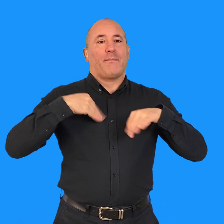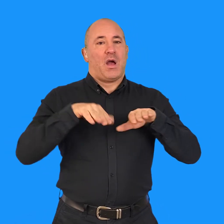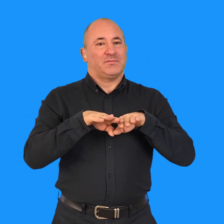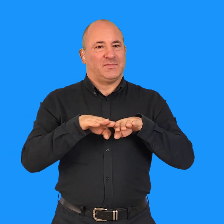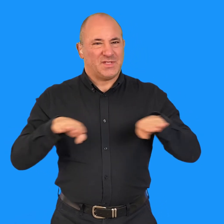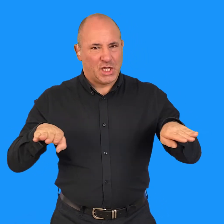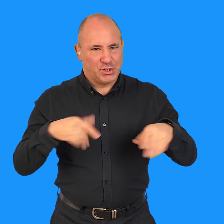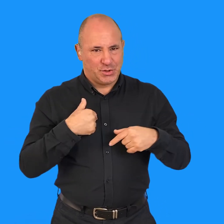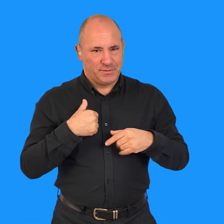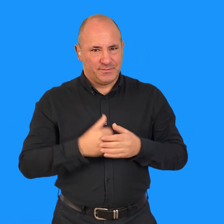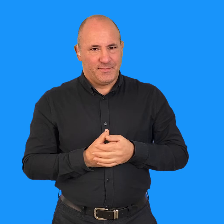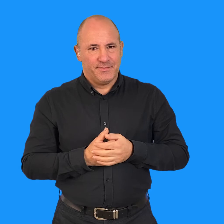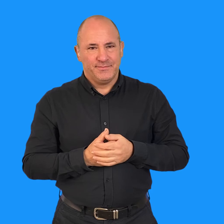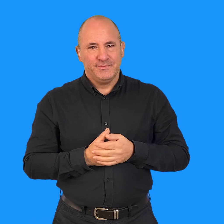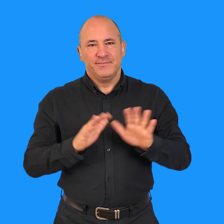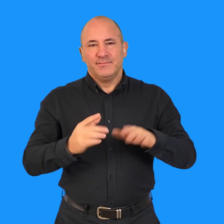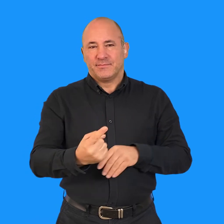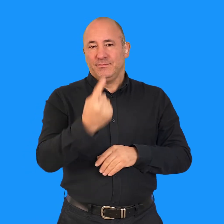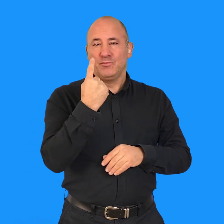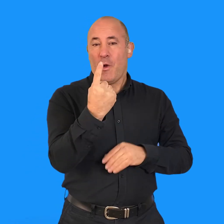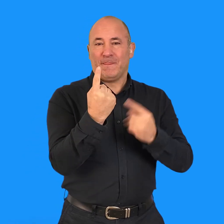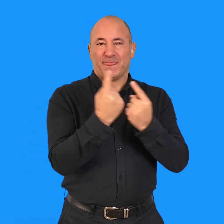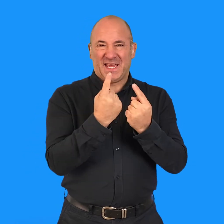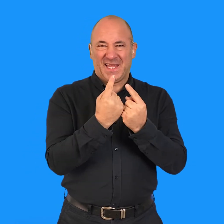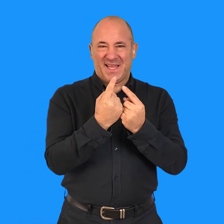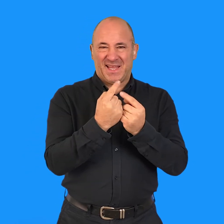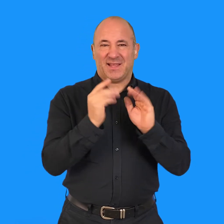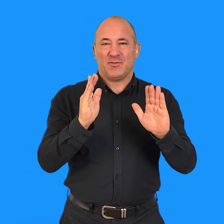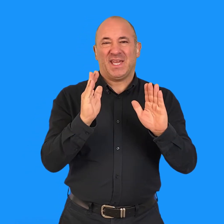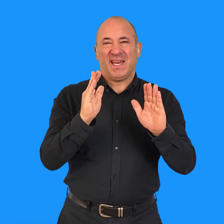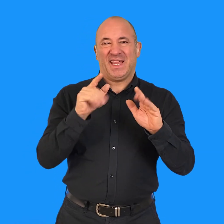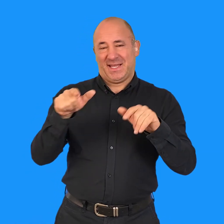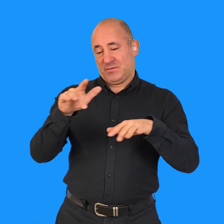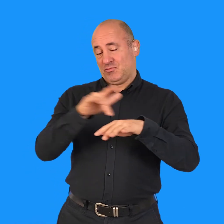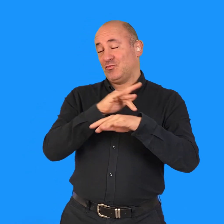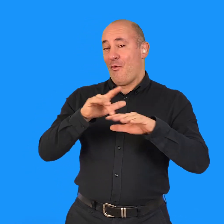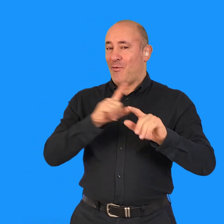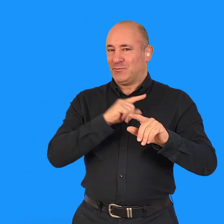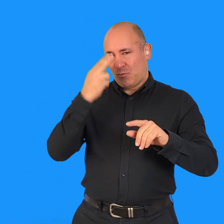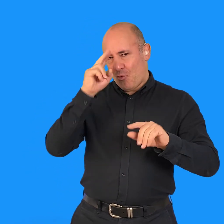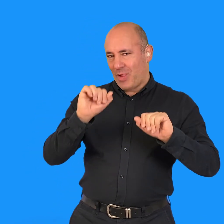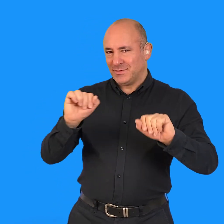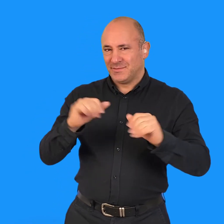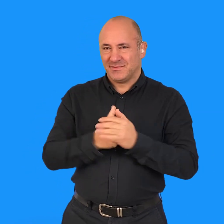So the one thing, and in the name of the show is that I might leave at some point